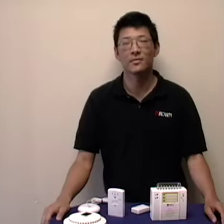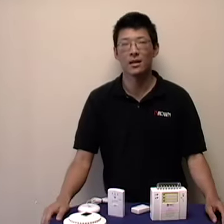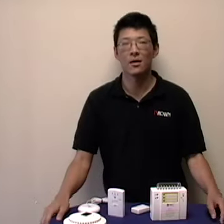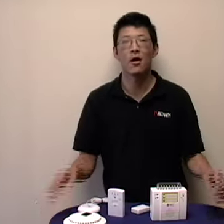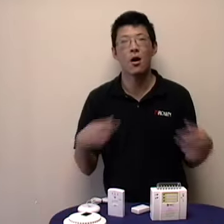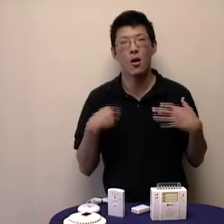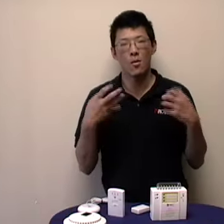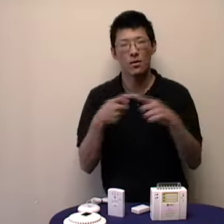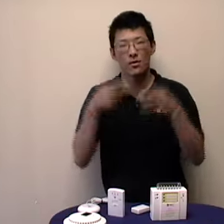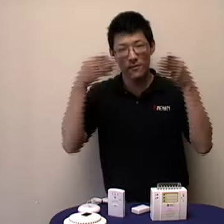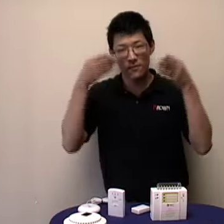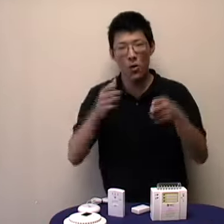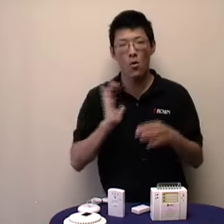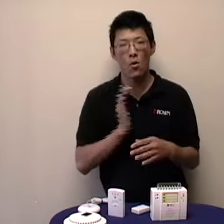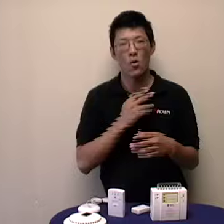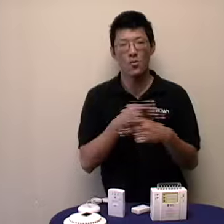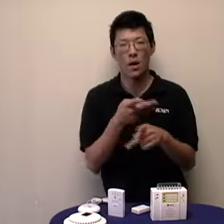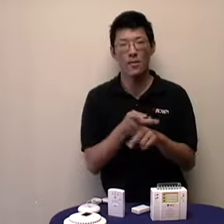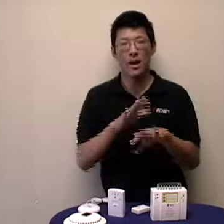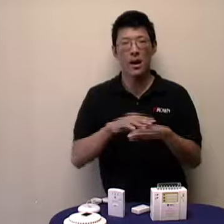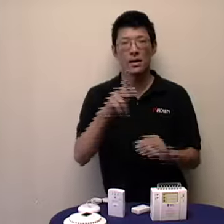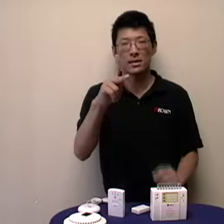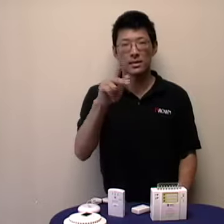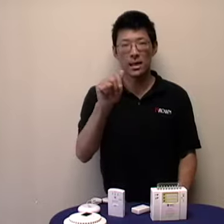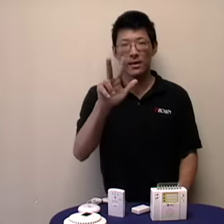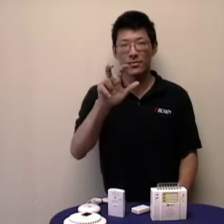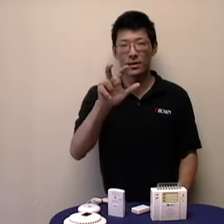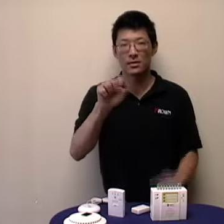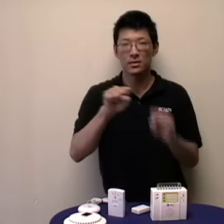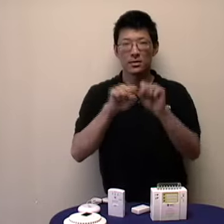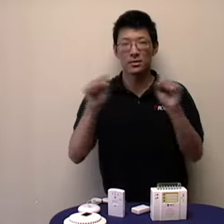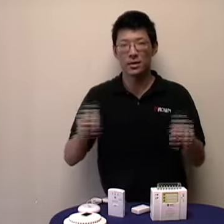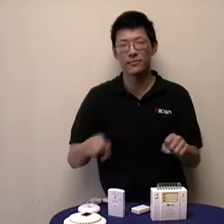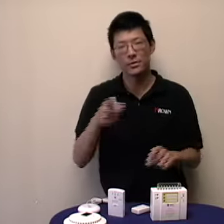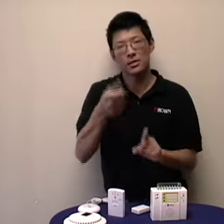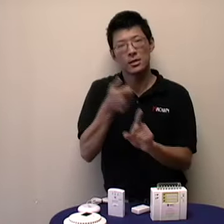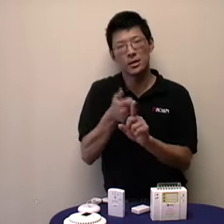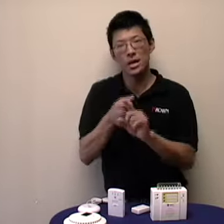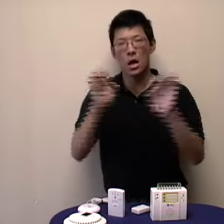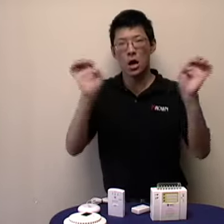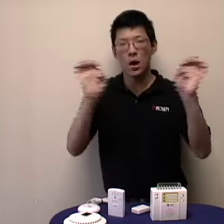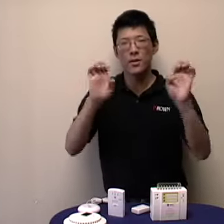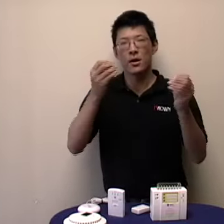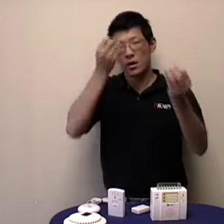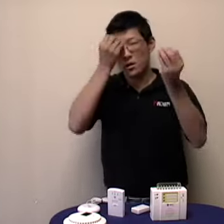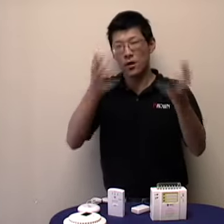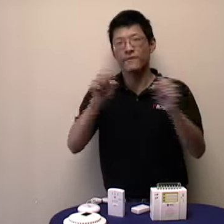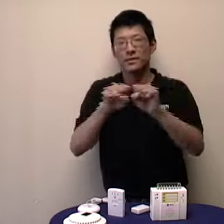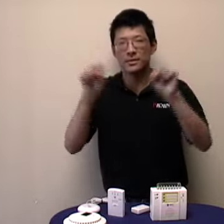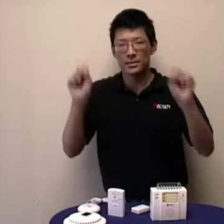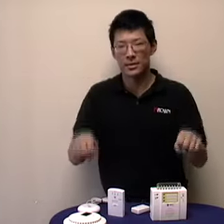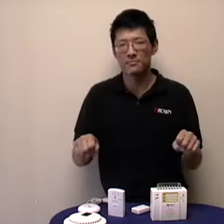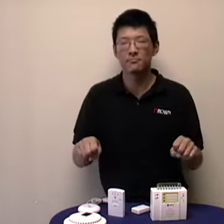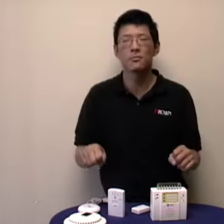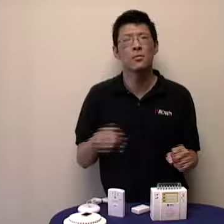Today I would like to focus on and explain the KA300 Emergency Notification System